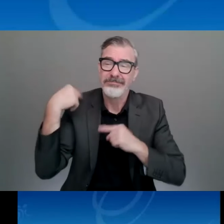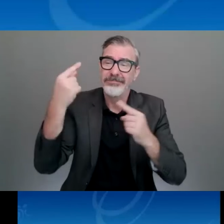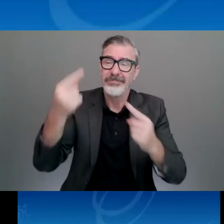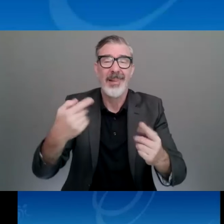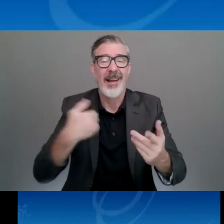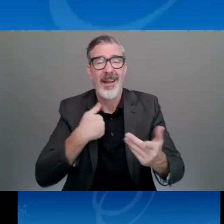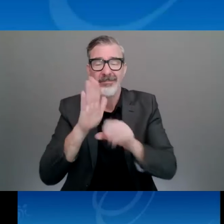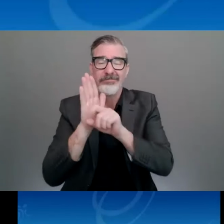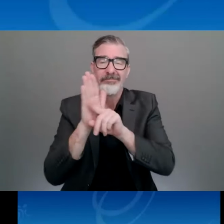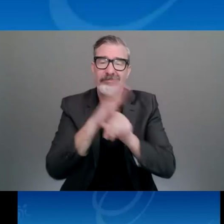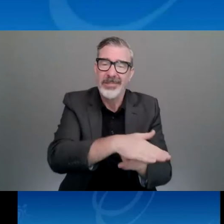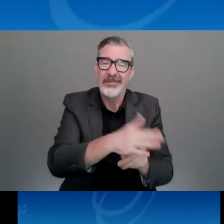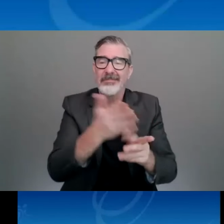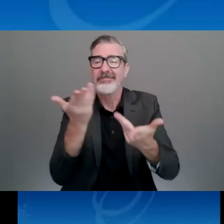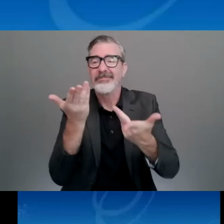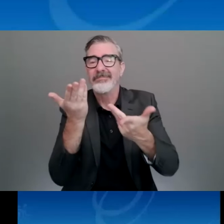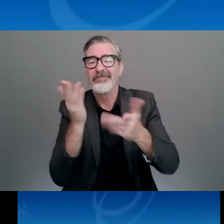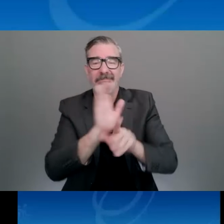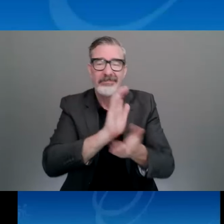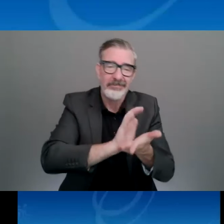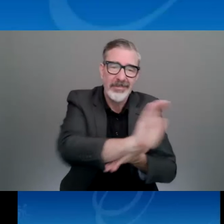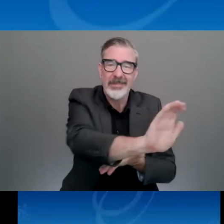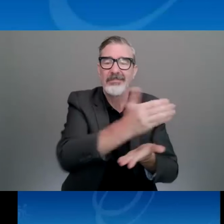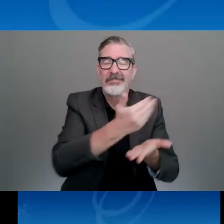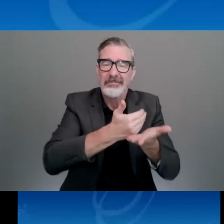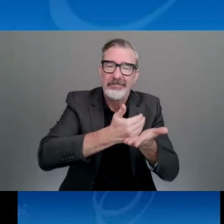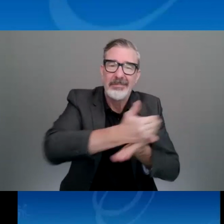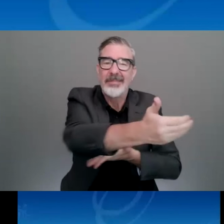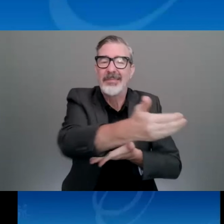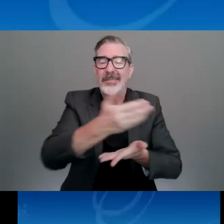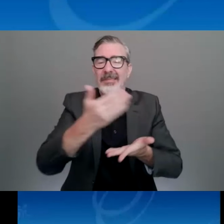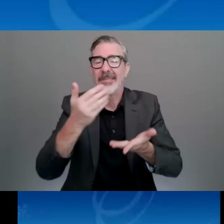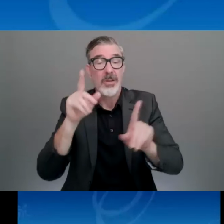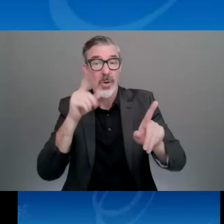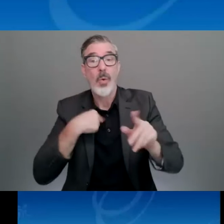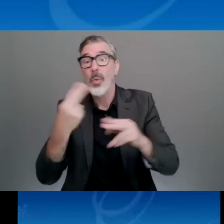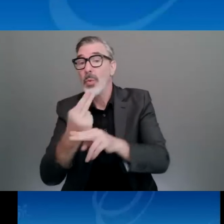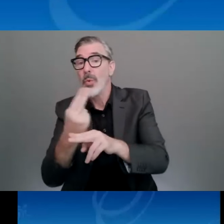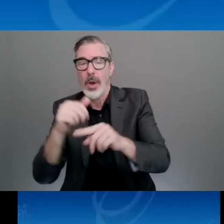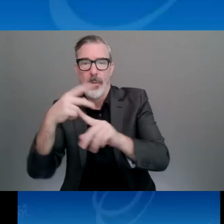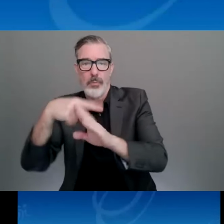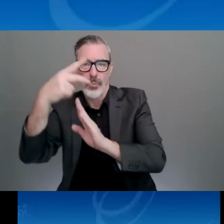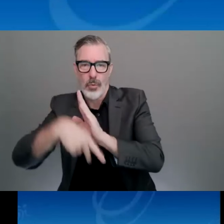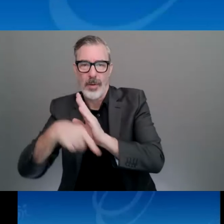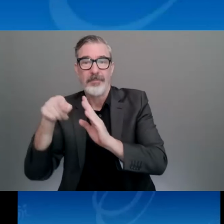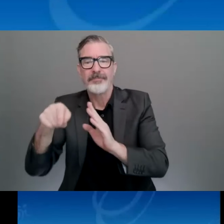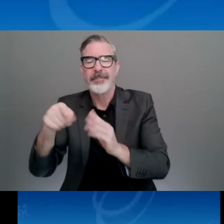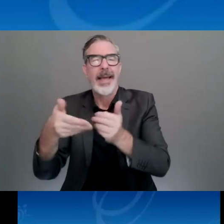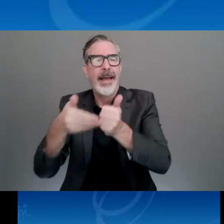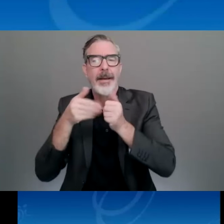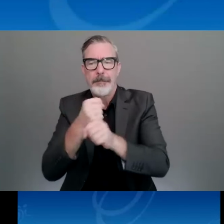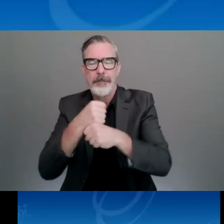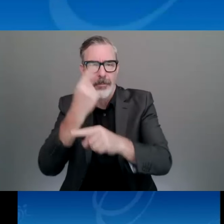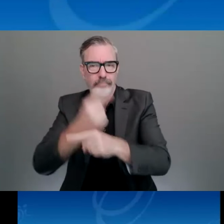And so one, training program we're launching across the organization is a decision making framework, working with a vendor called Title equality.